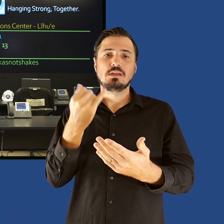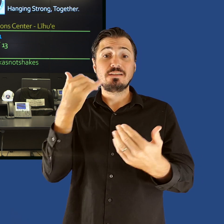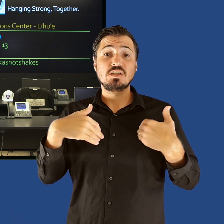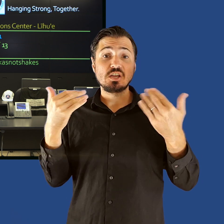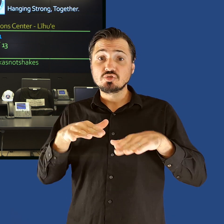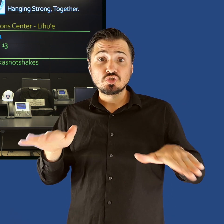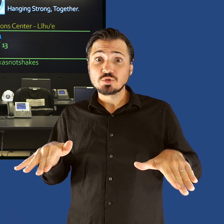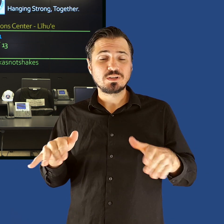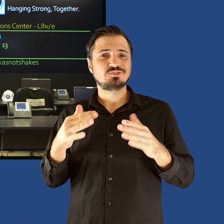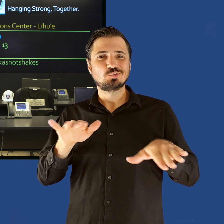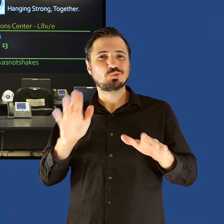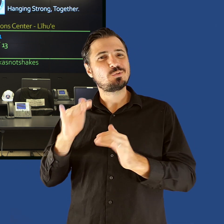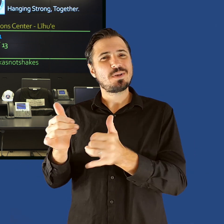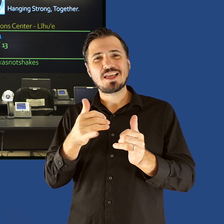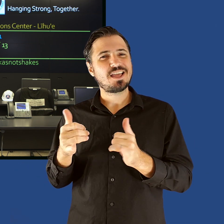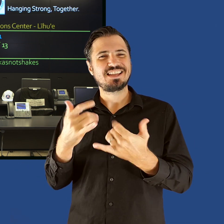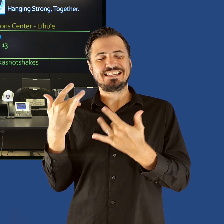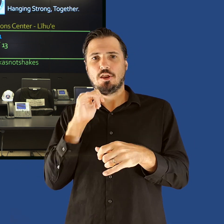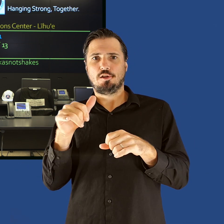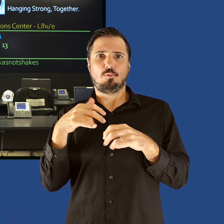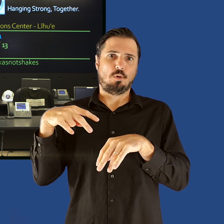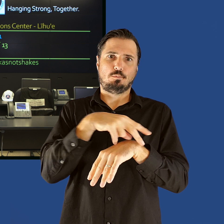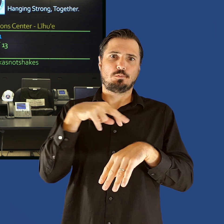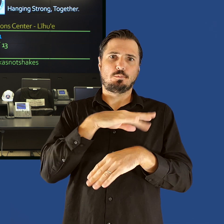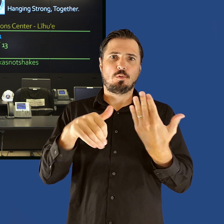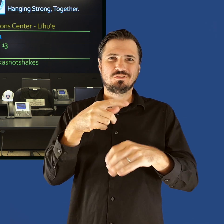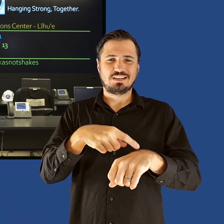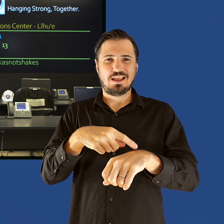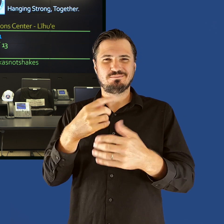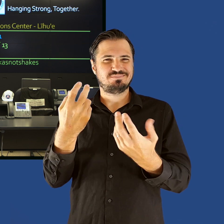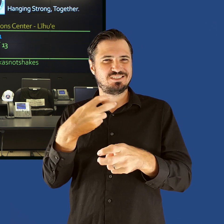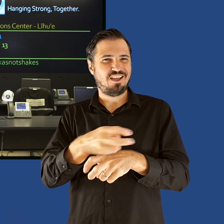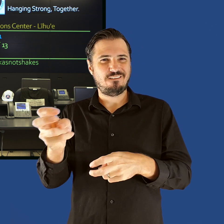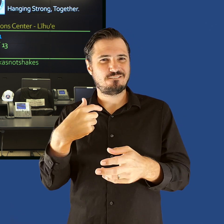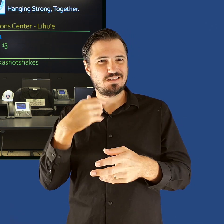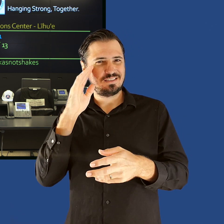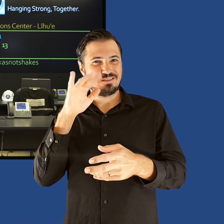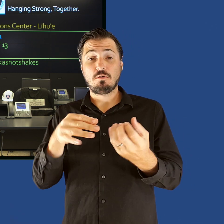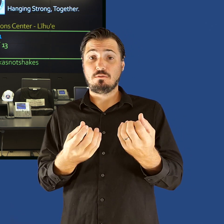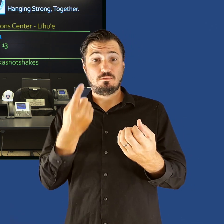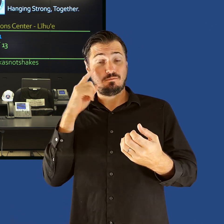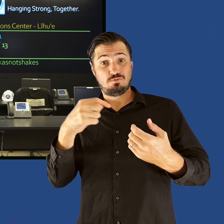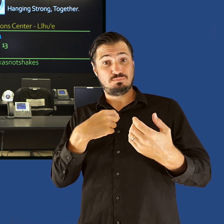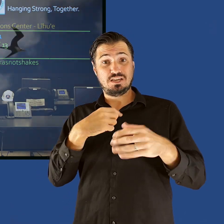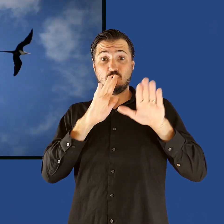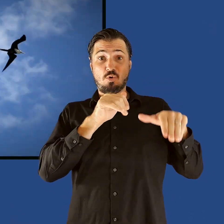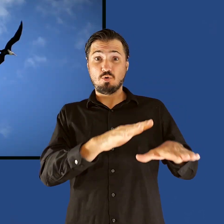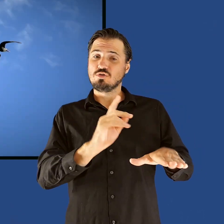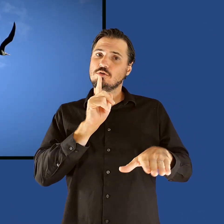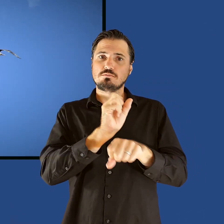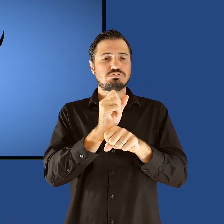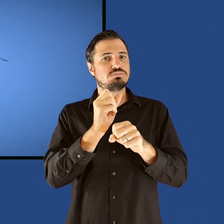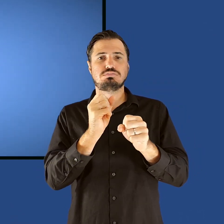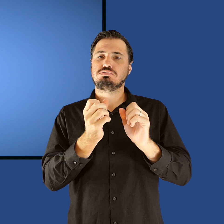We also understand that our residents rely on the beach as our outlet. The ocean is my sanctuary – and we’ve heard from so many of you who feel the same.